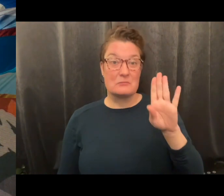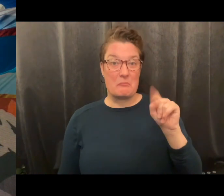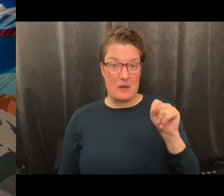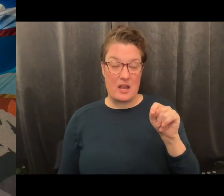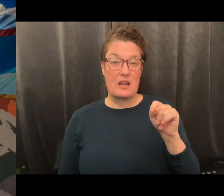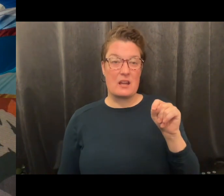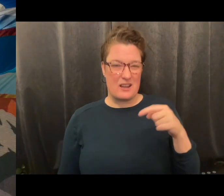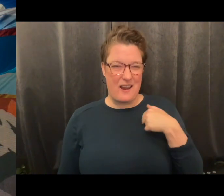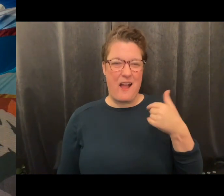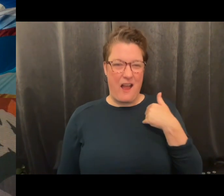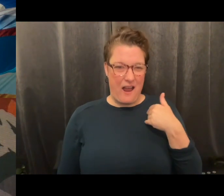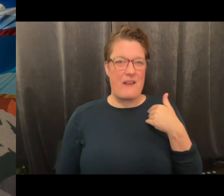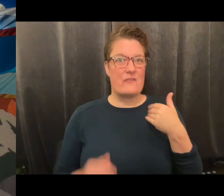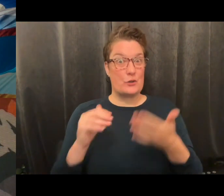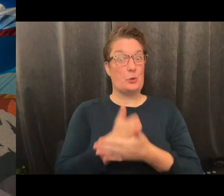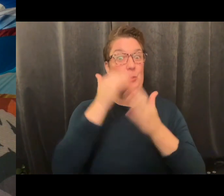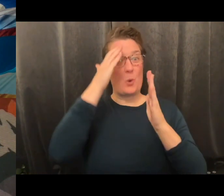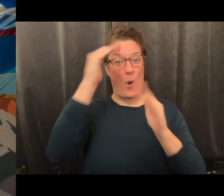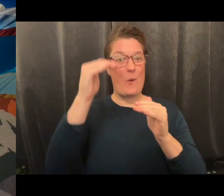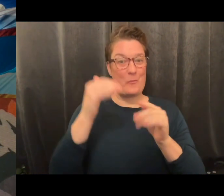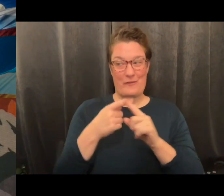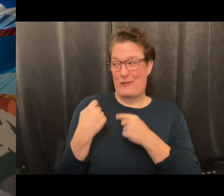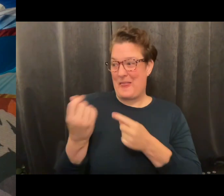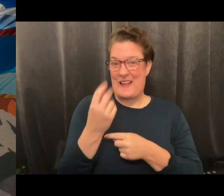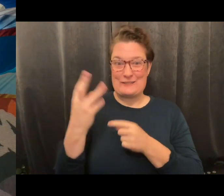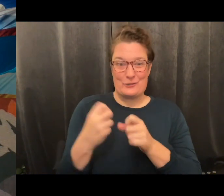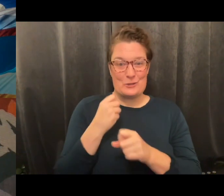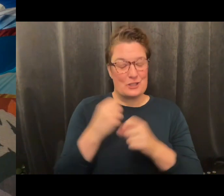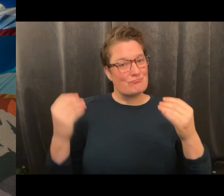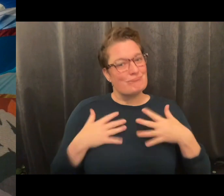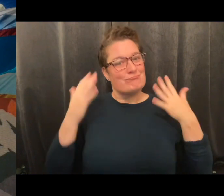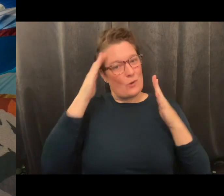that we're moving in this direction and the Reconstructionist movement has